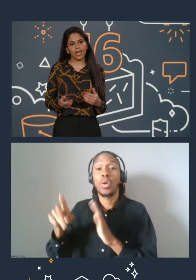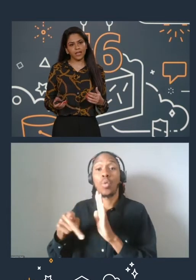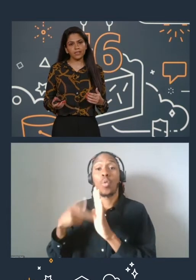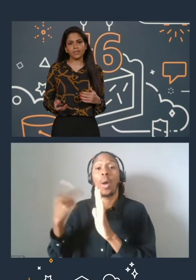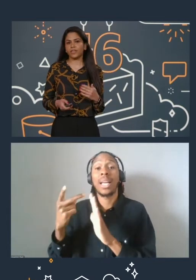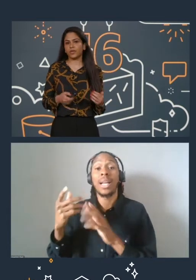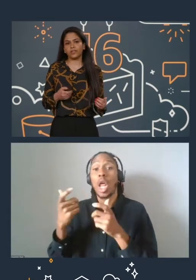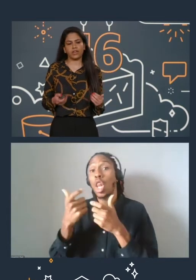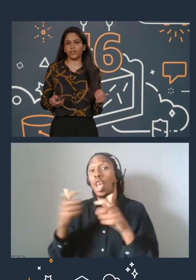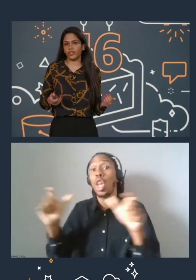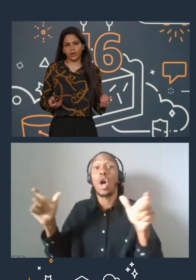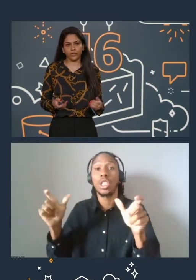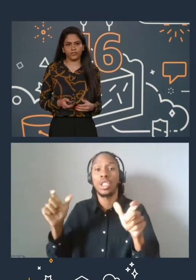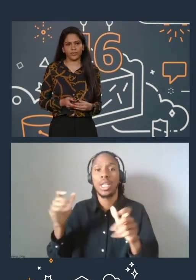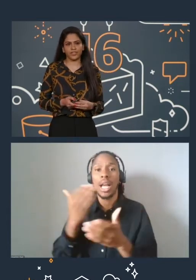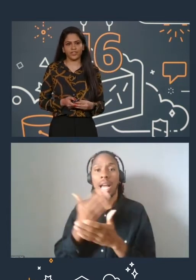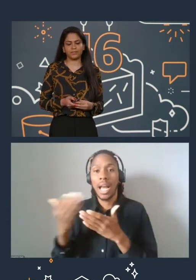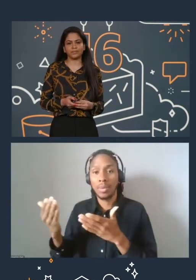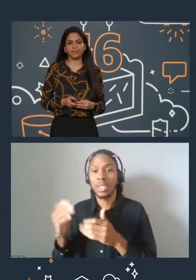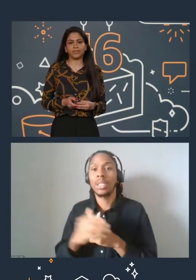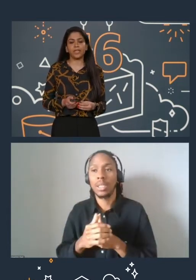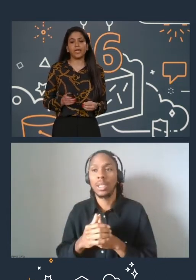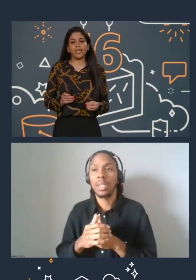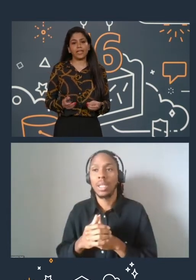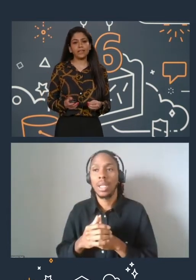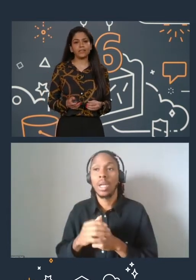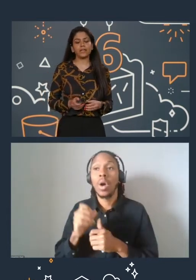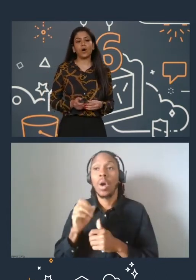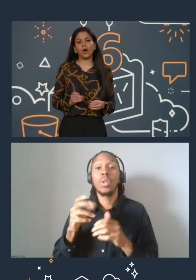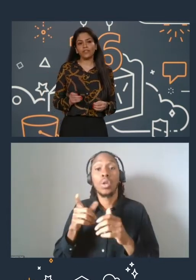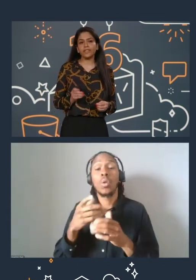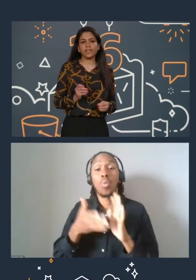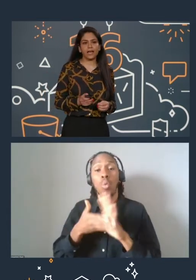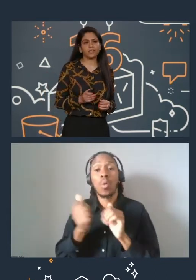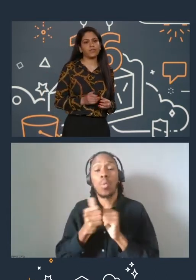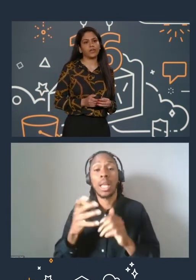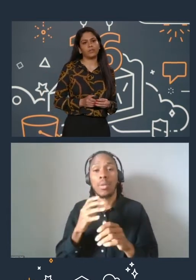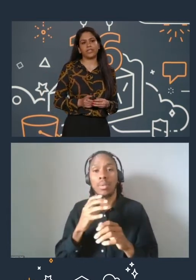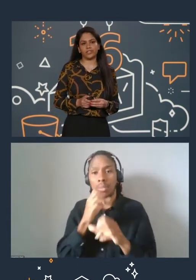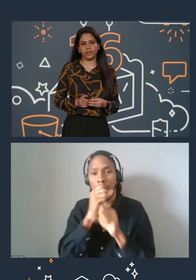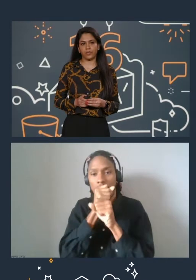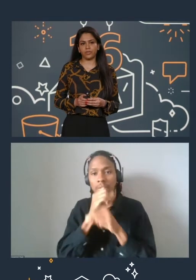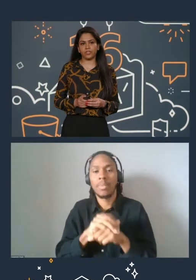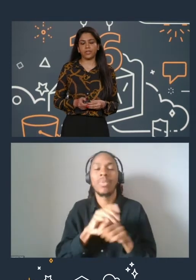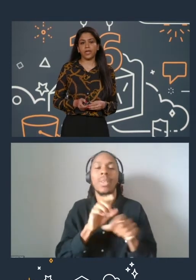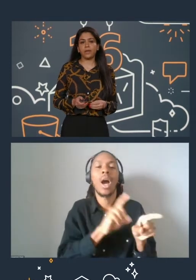else, you can run it without confirmation. Next, always ask for completion report.